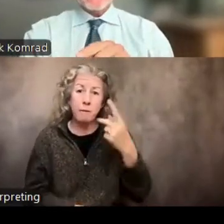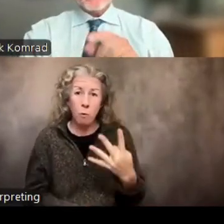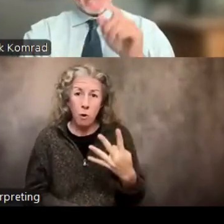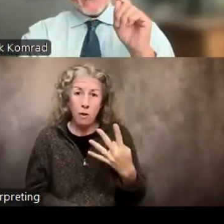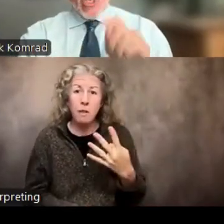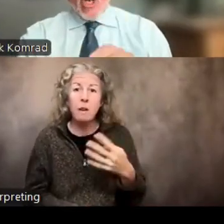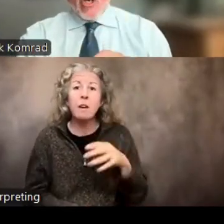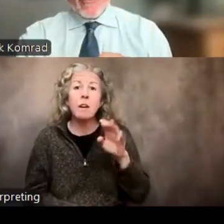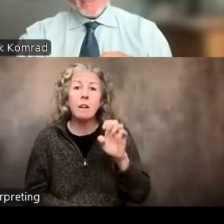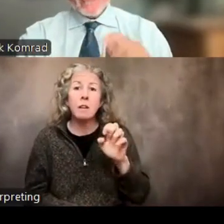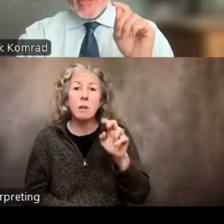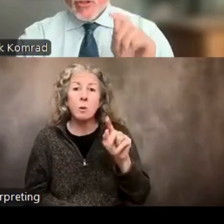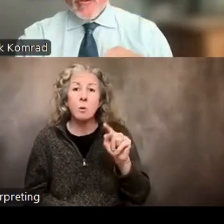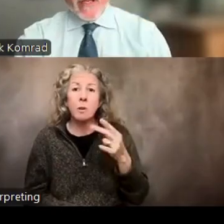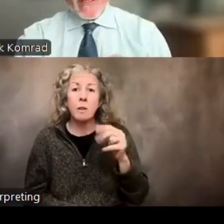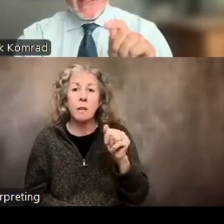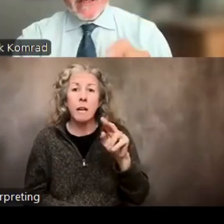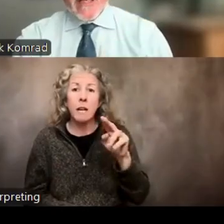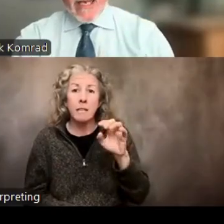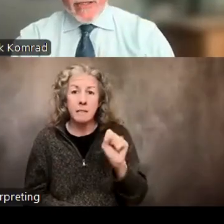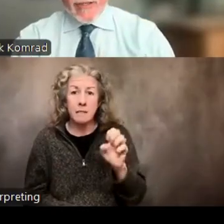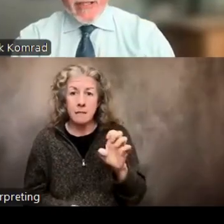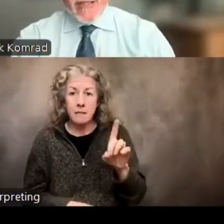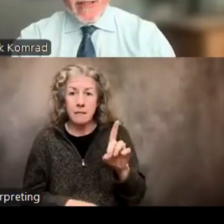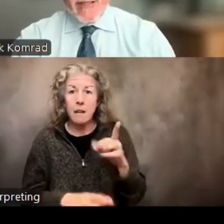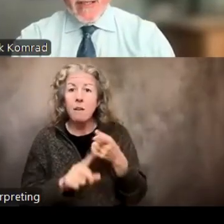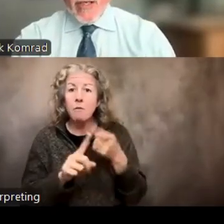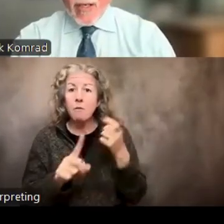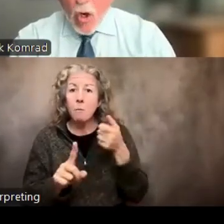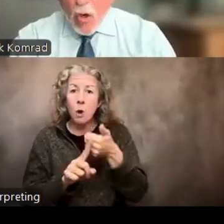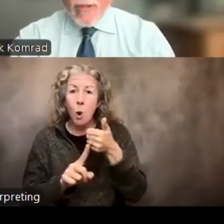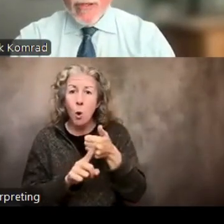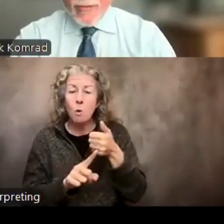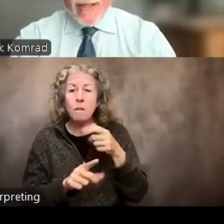by their own treating psychiatrist, their own treating